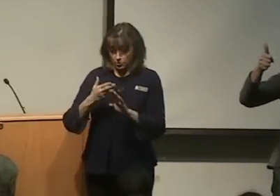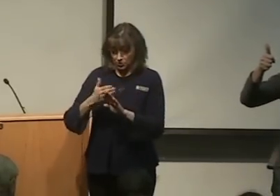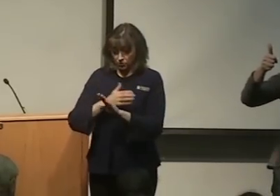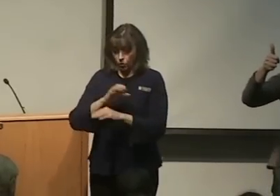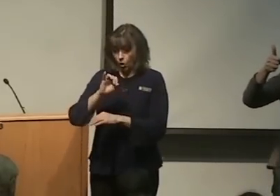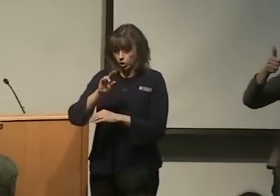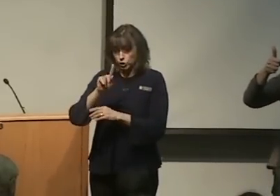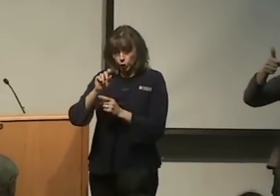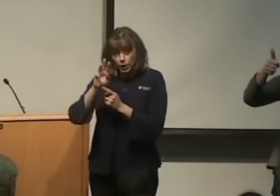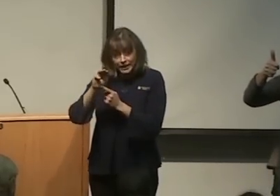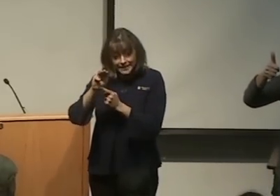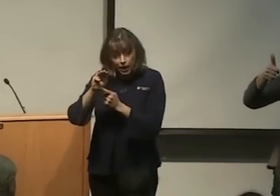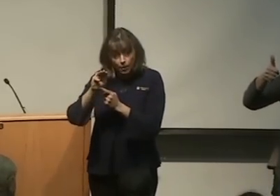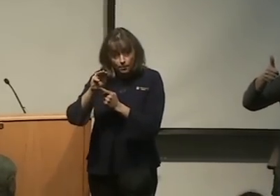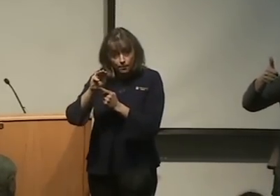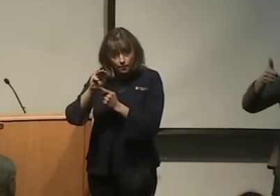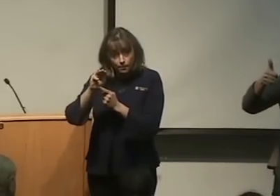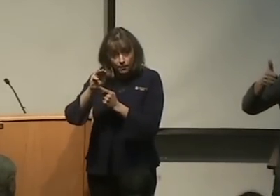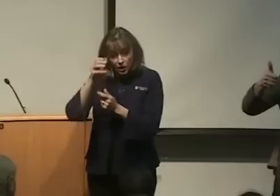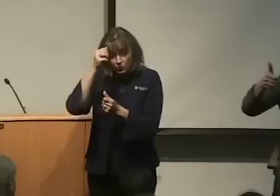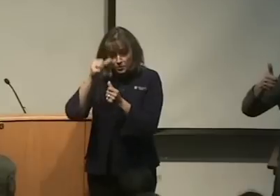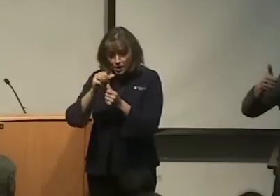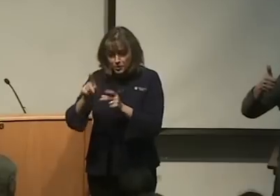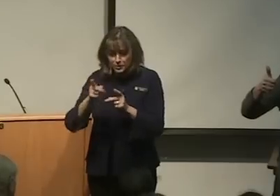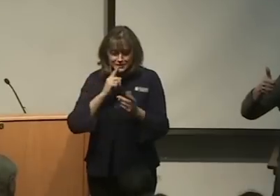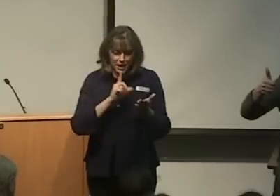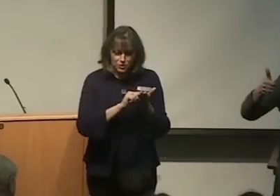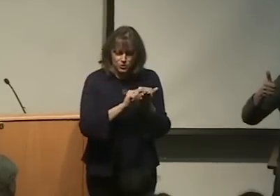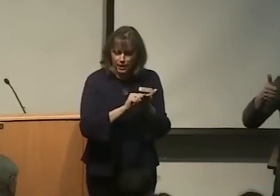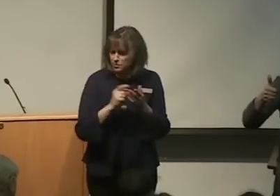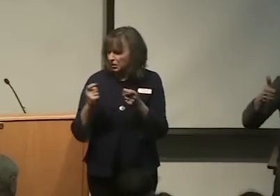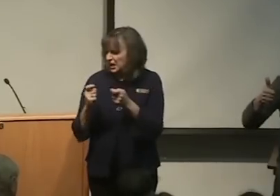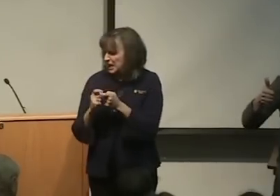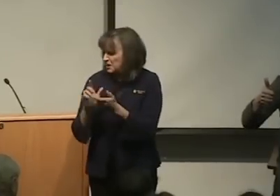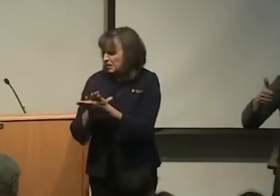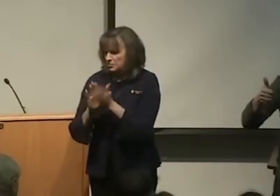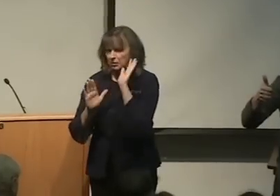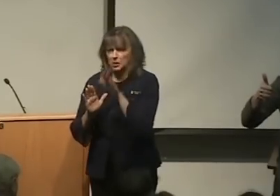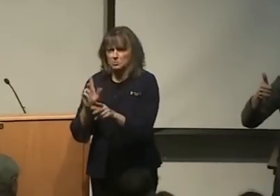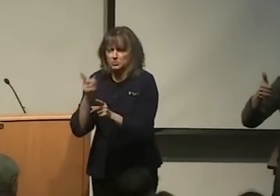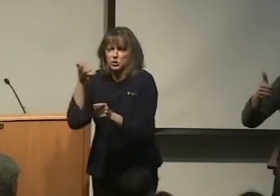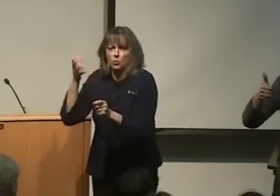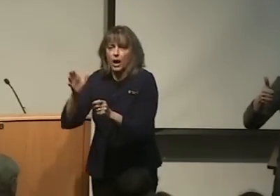nobody is going to want to read their paper online, oops.